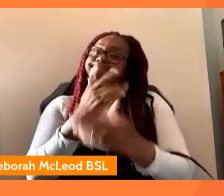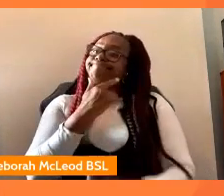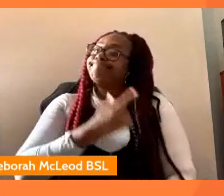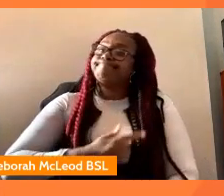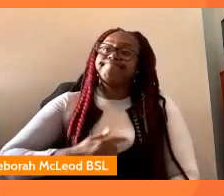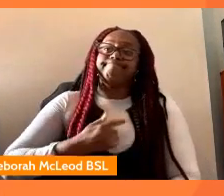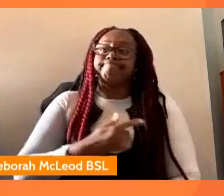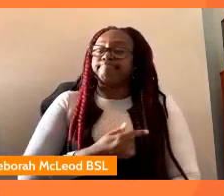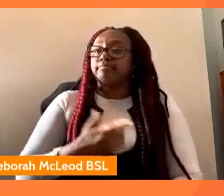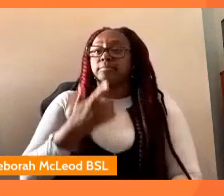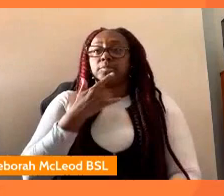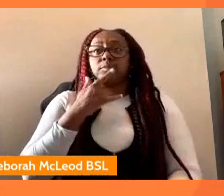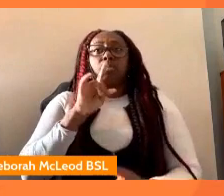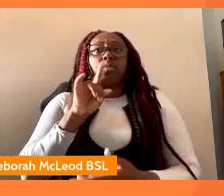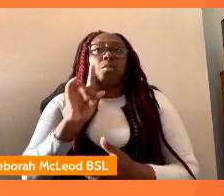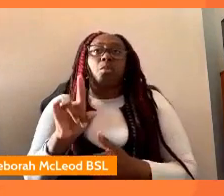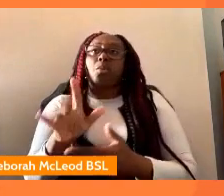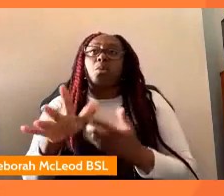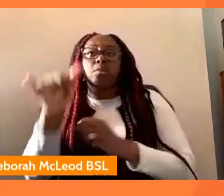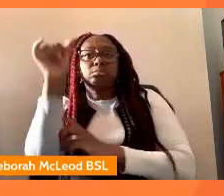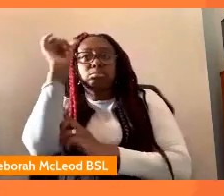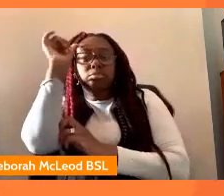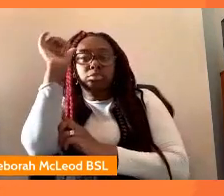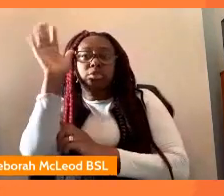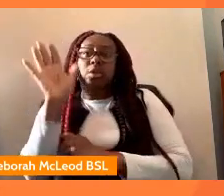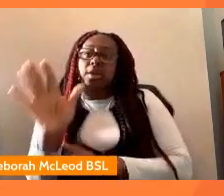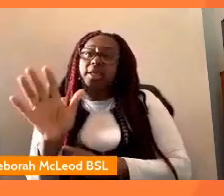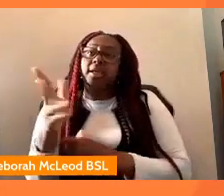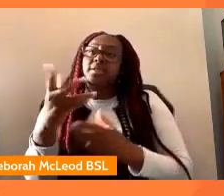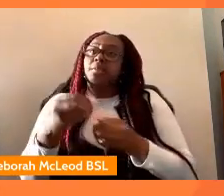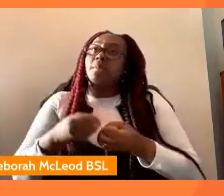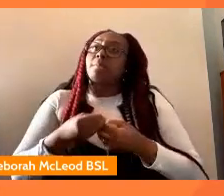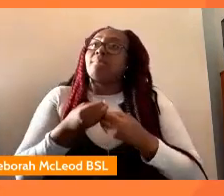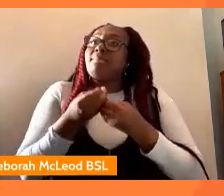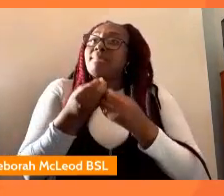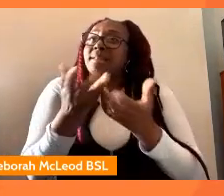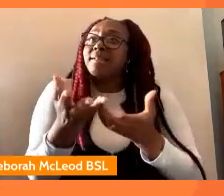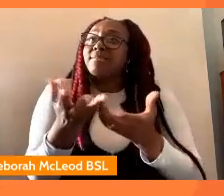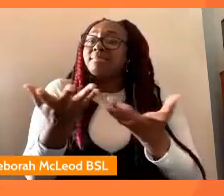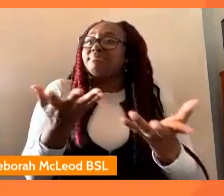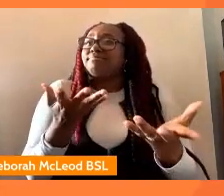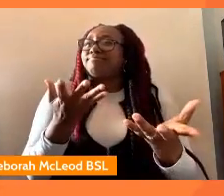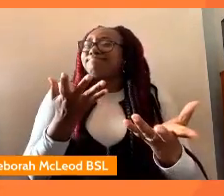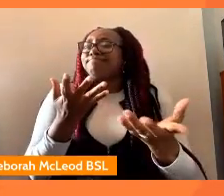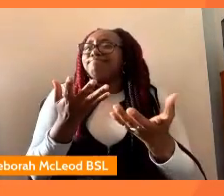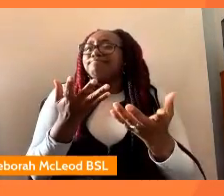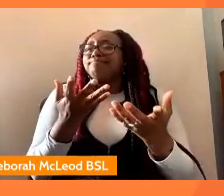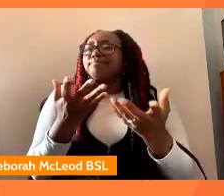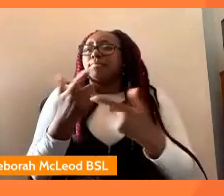and acknowledged for their contribution and then were, because this is the point, you as a publisher,